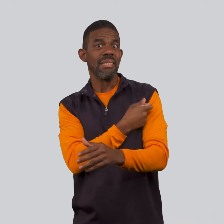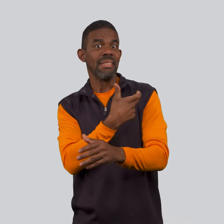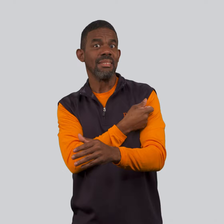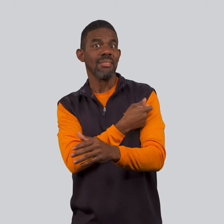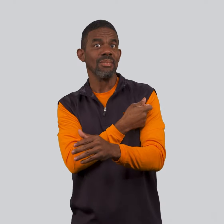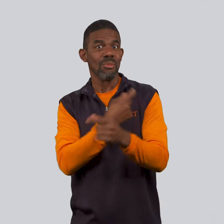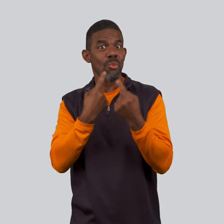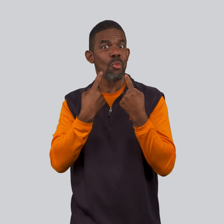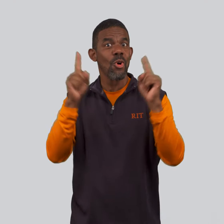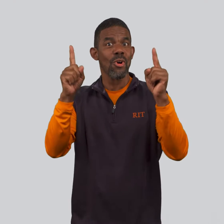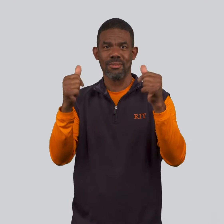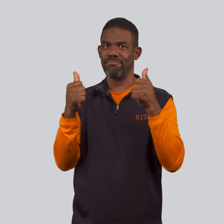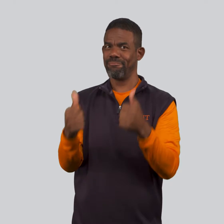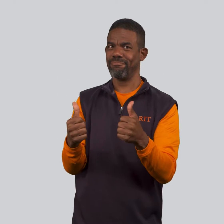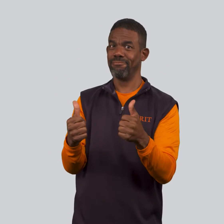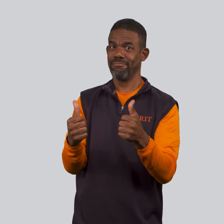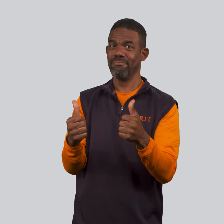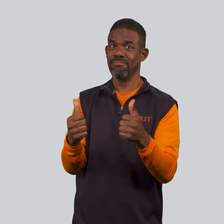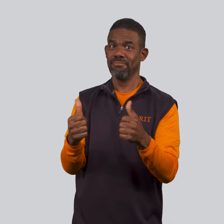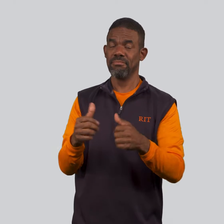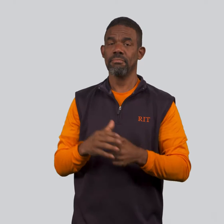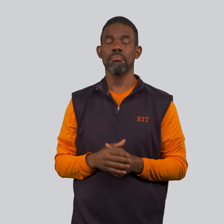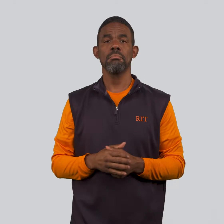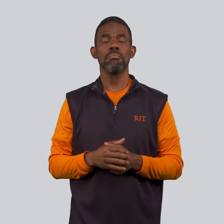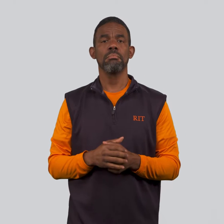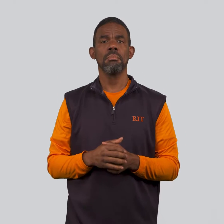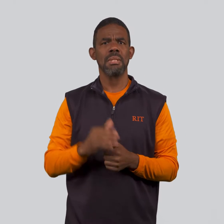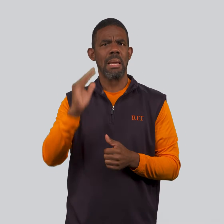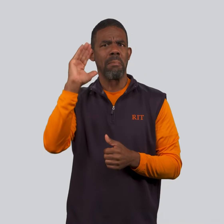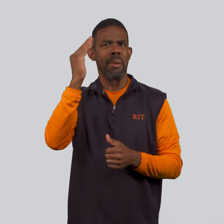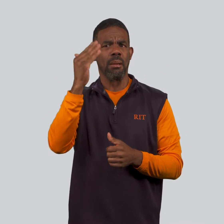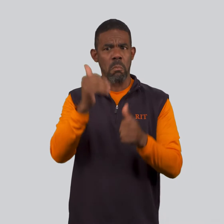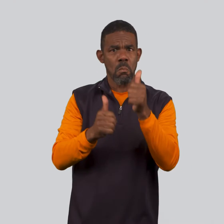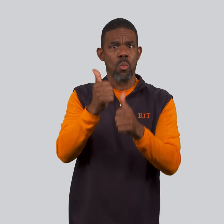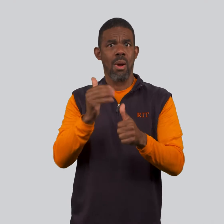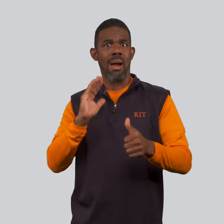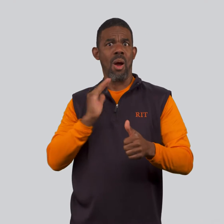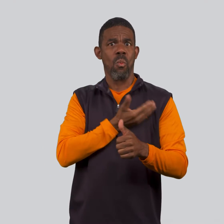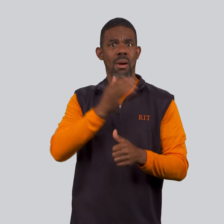so this means the vaccination is working well.